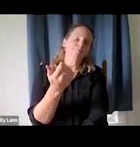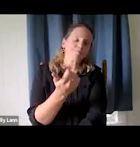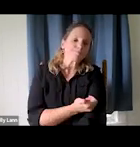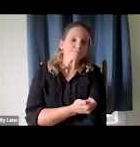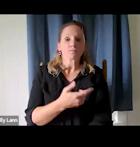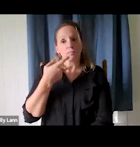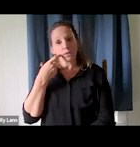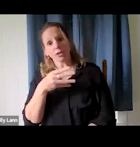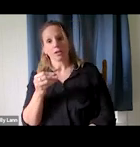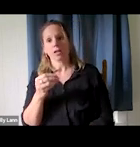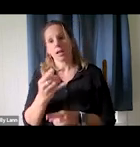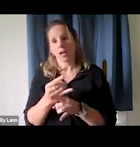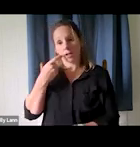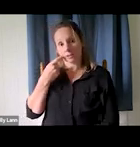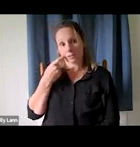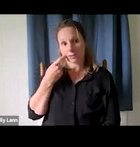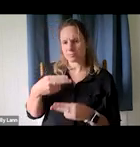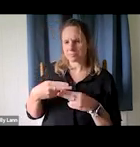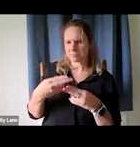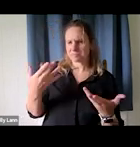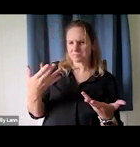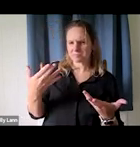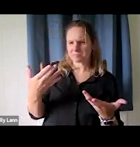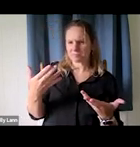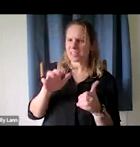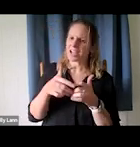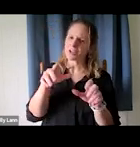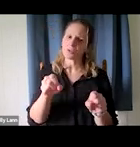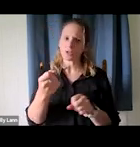and how you can understand how